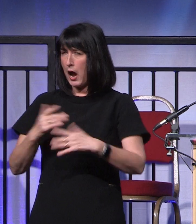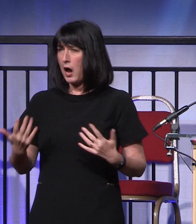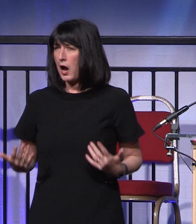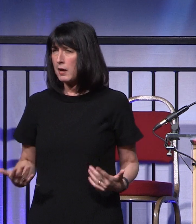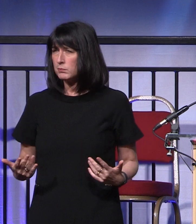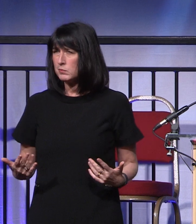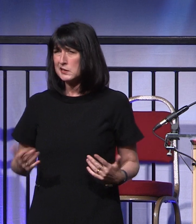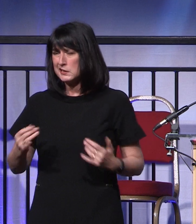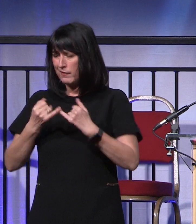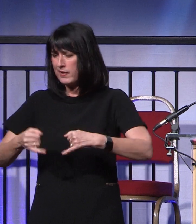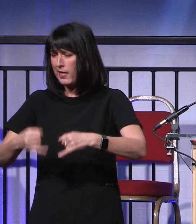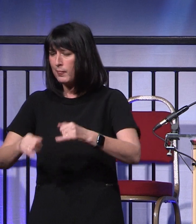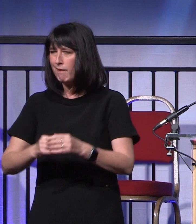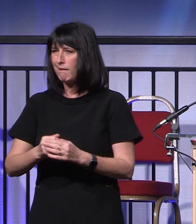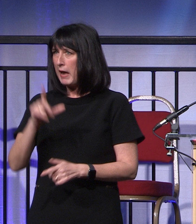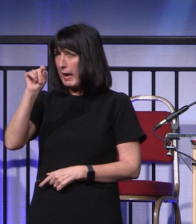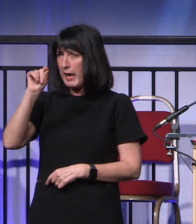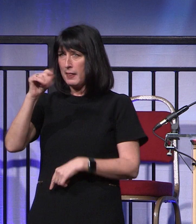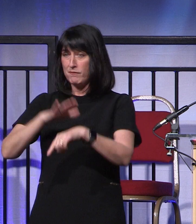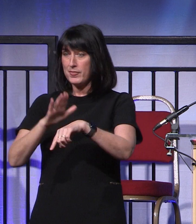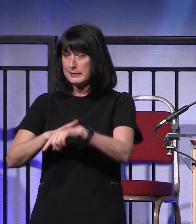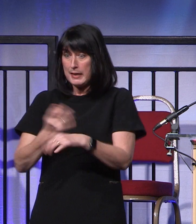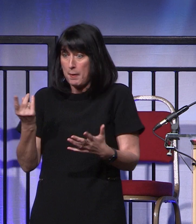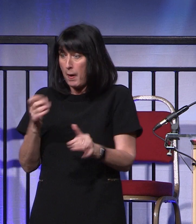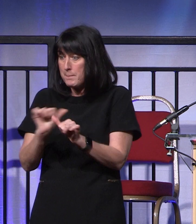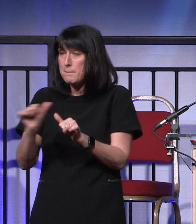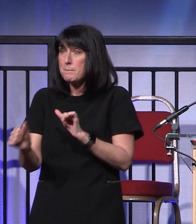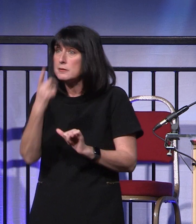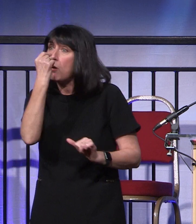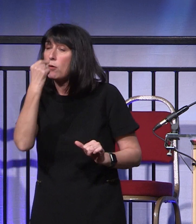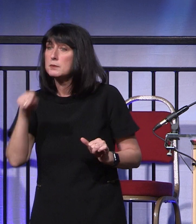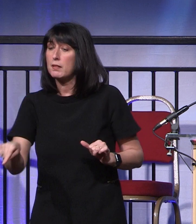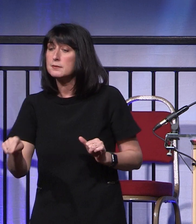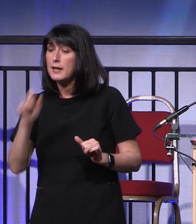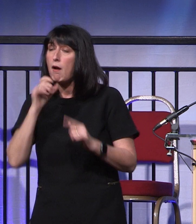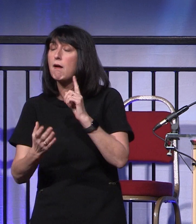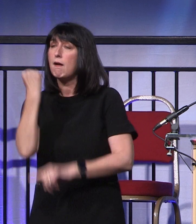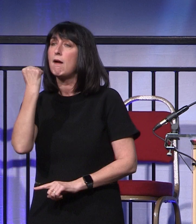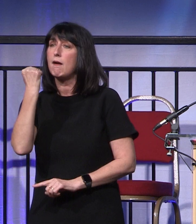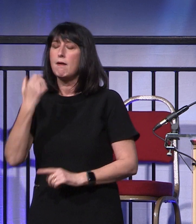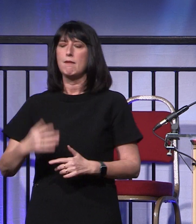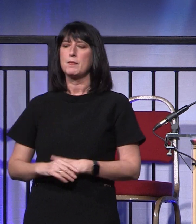11th try than if you didn't try at all the most successful people in history